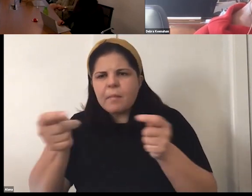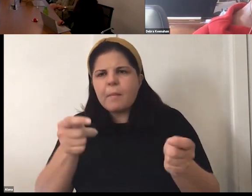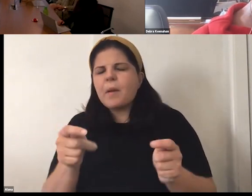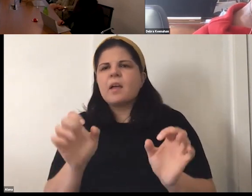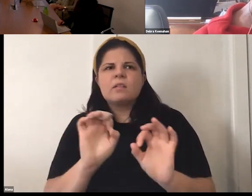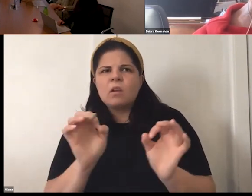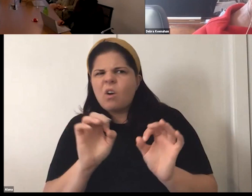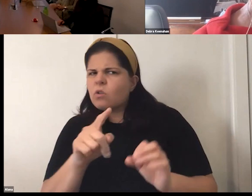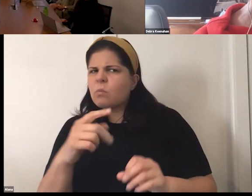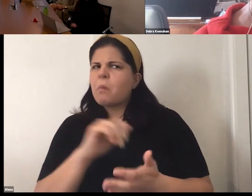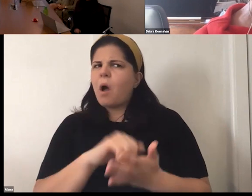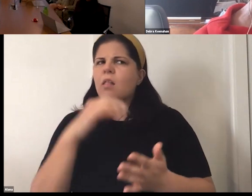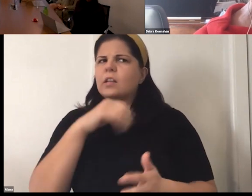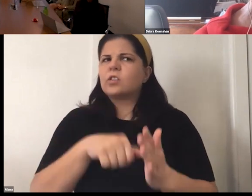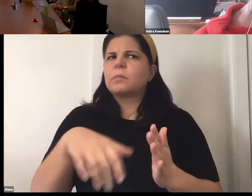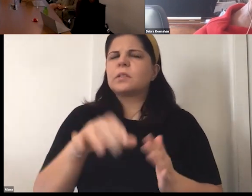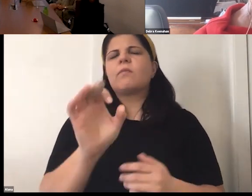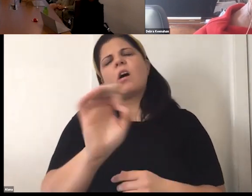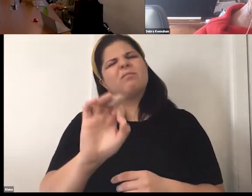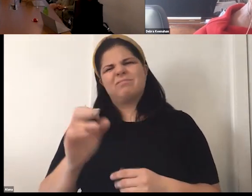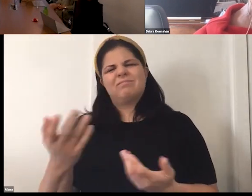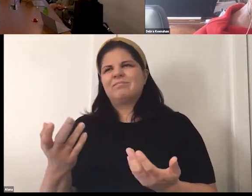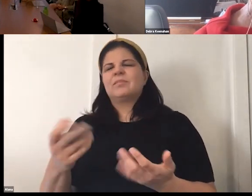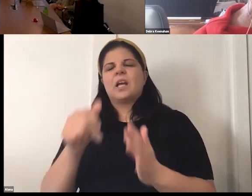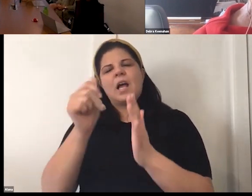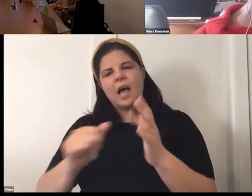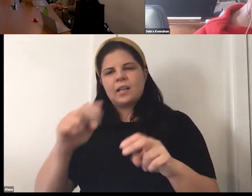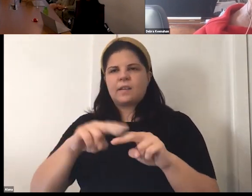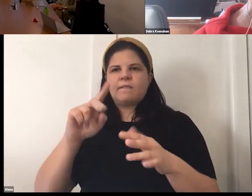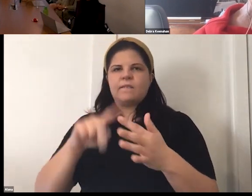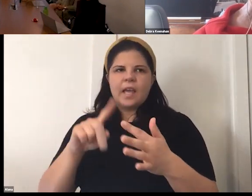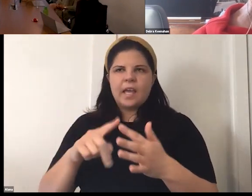That is right, exactly. There's more budget. That's right.